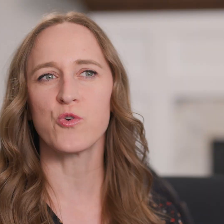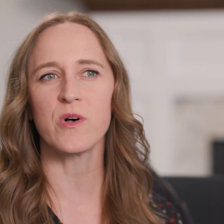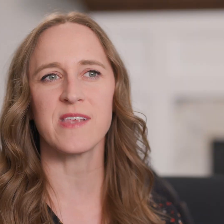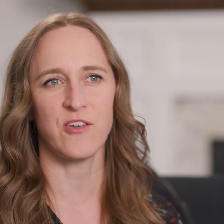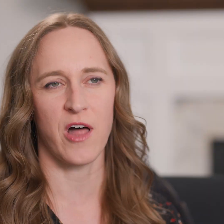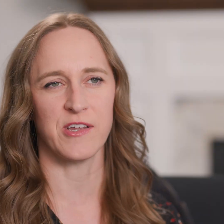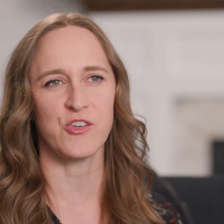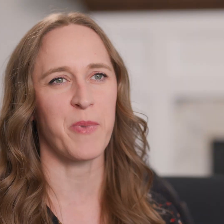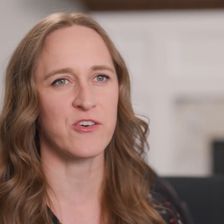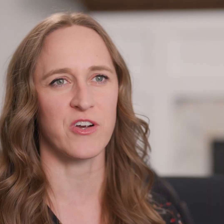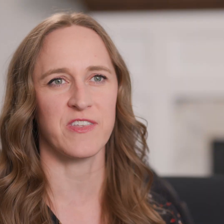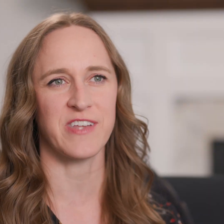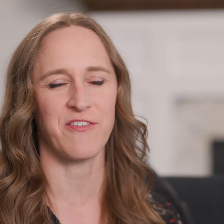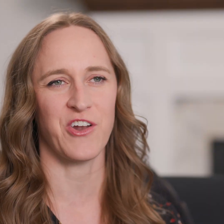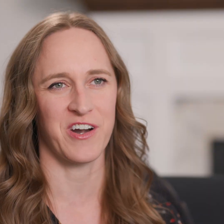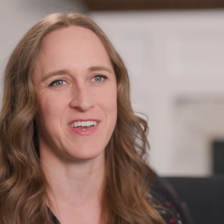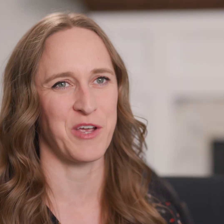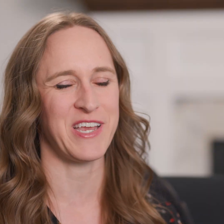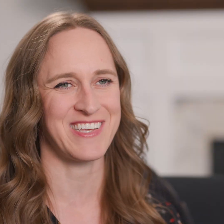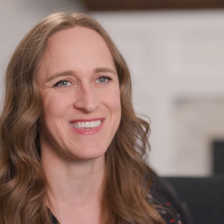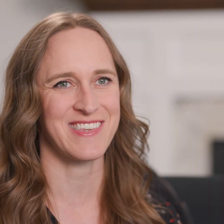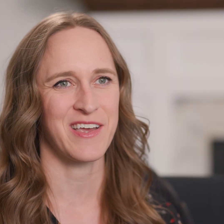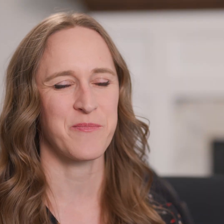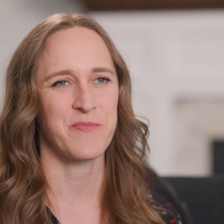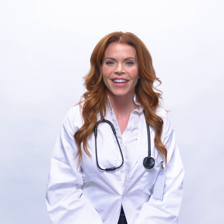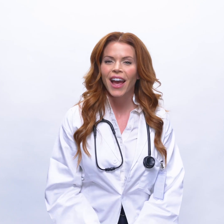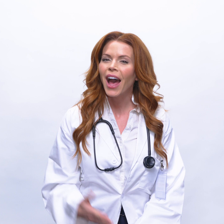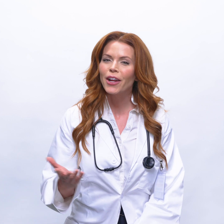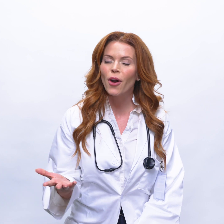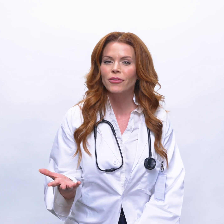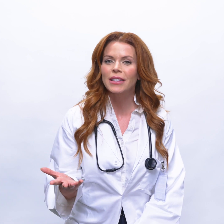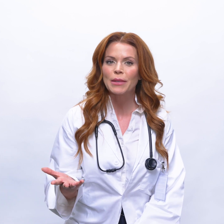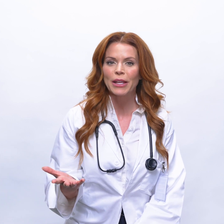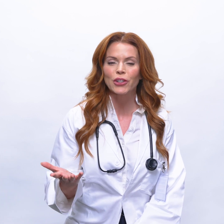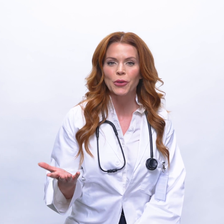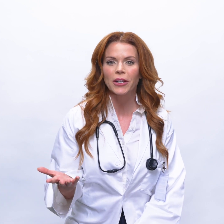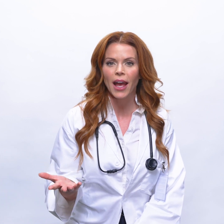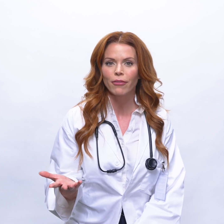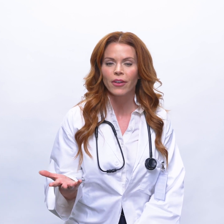with tools and knowledge to better serve their deaf and hard of hearing patients. I don't often see patients who are deaf,